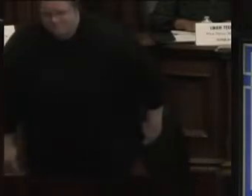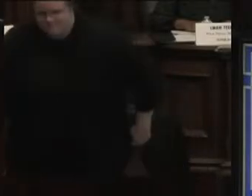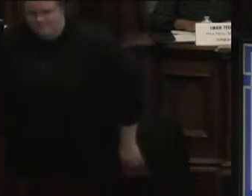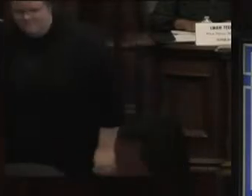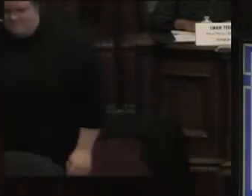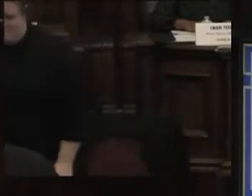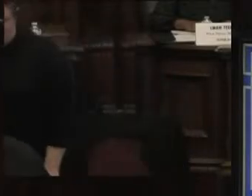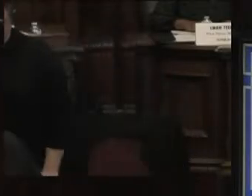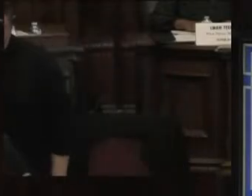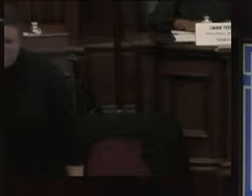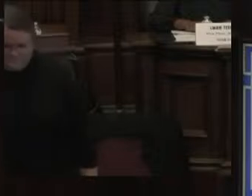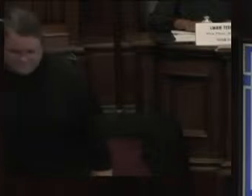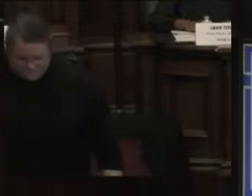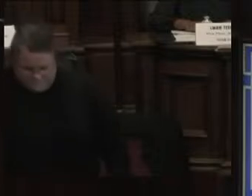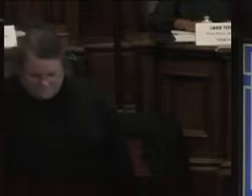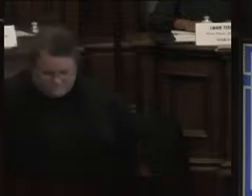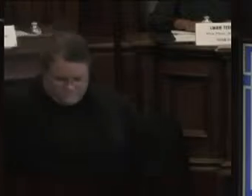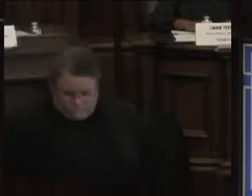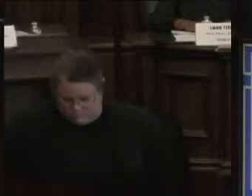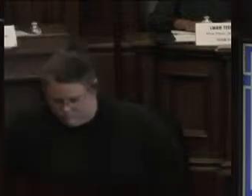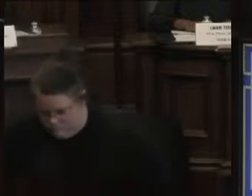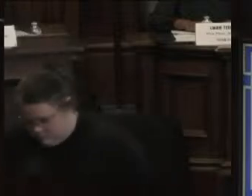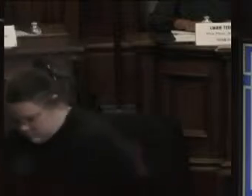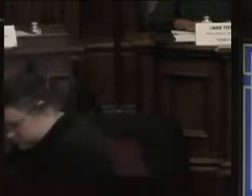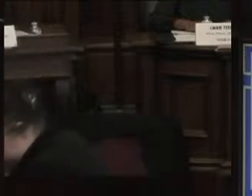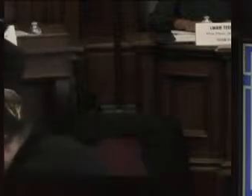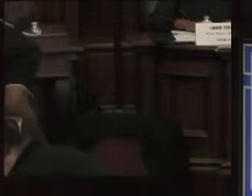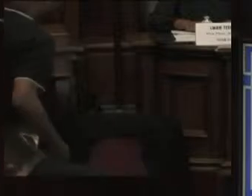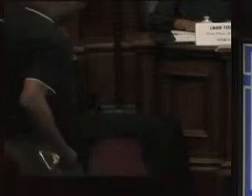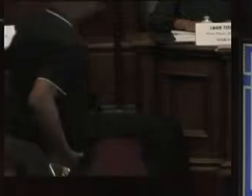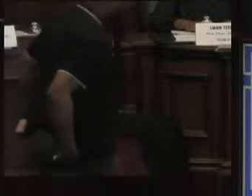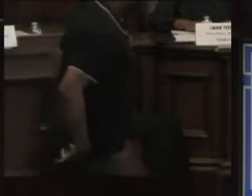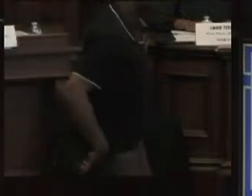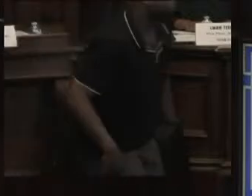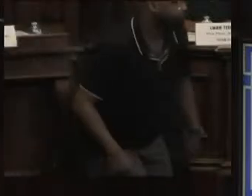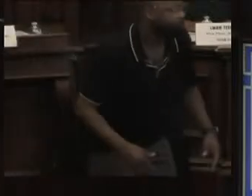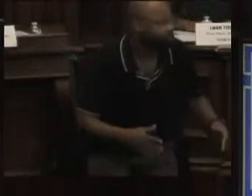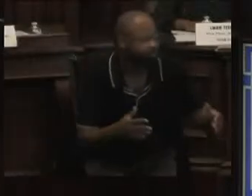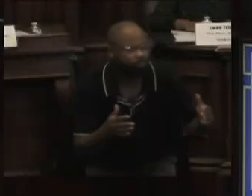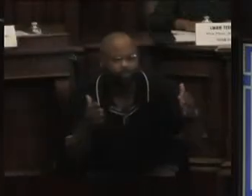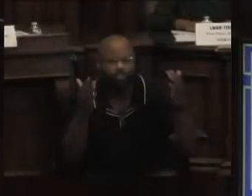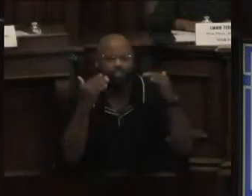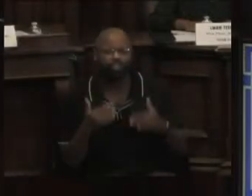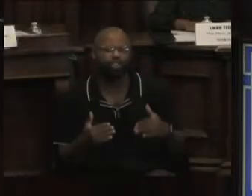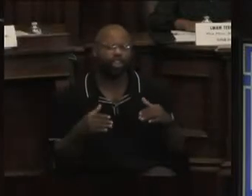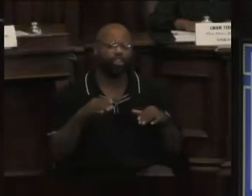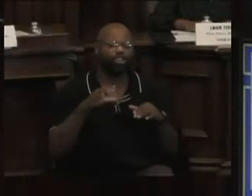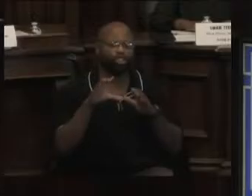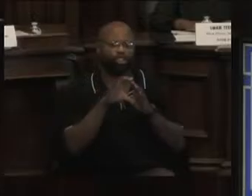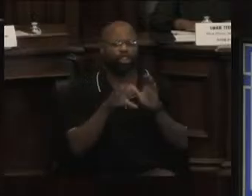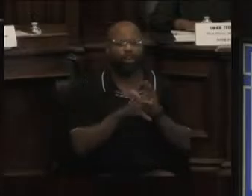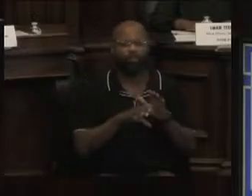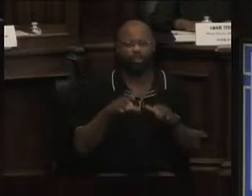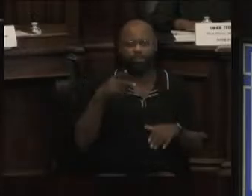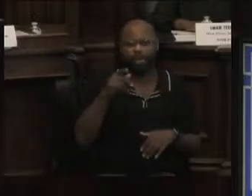meaningful ways. So what does